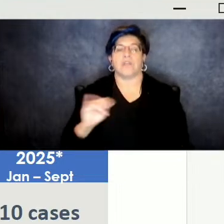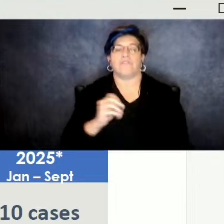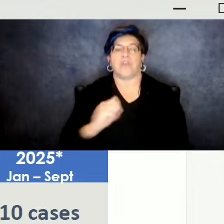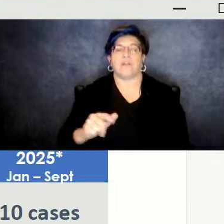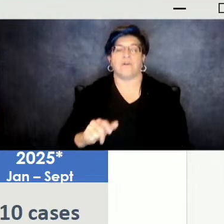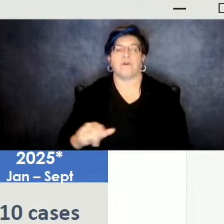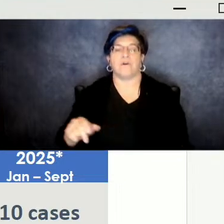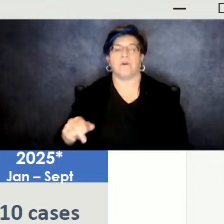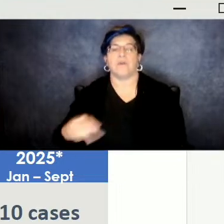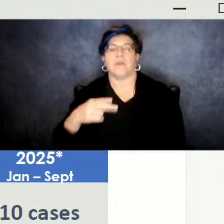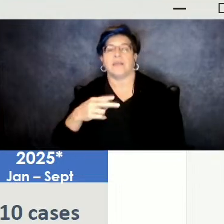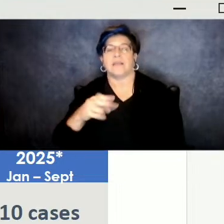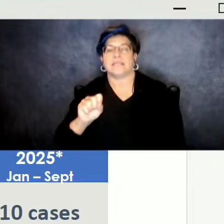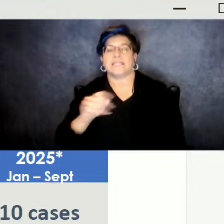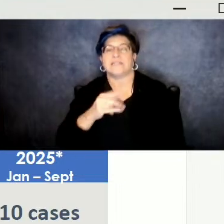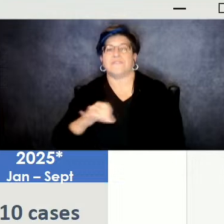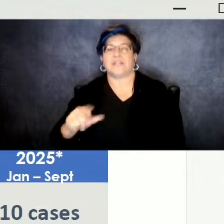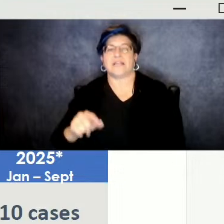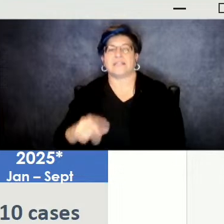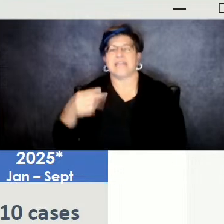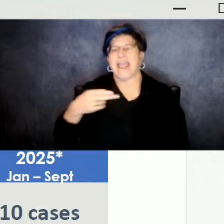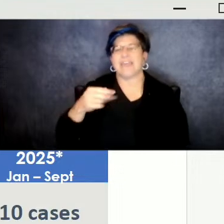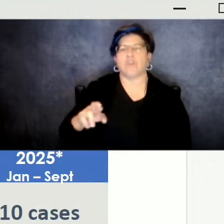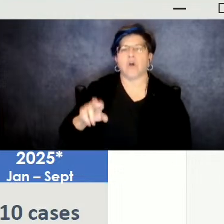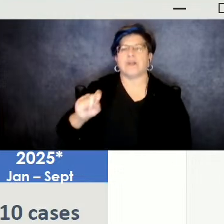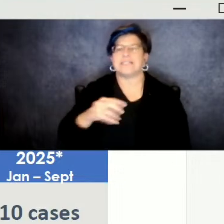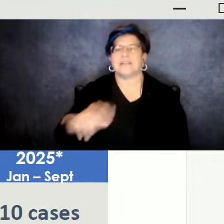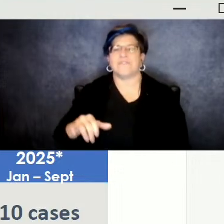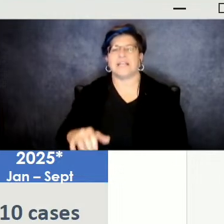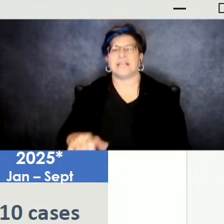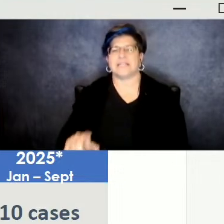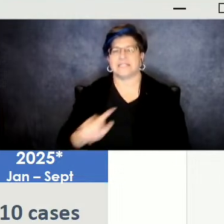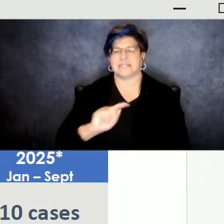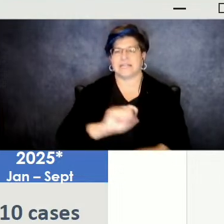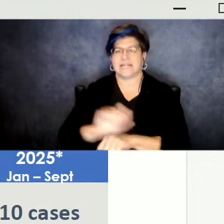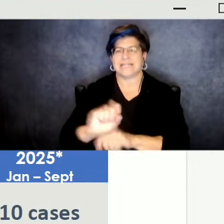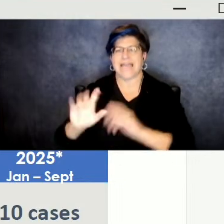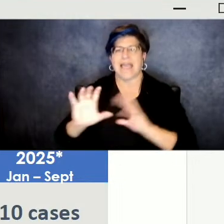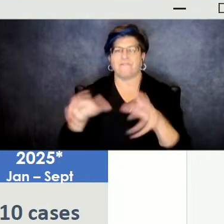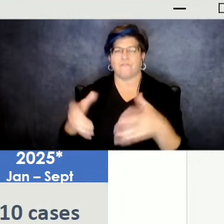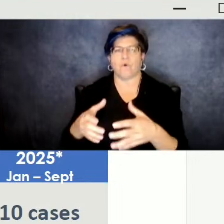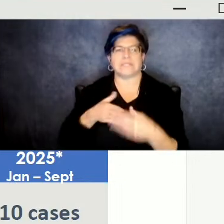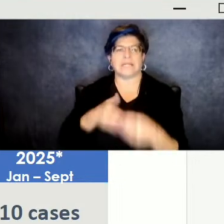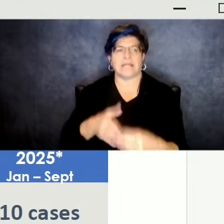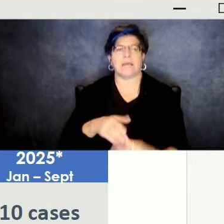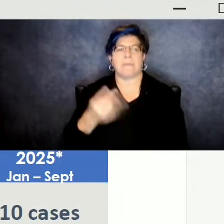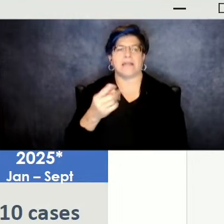WE HAD WE LAUNCHED THE CONGENITAL SYPHILIS HIV